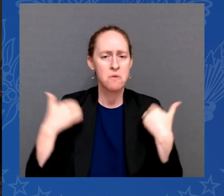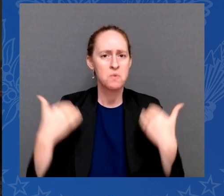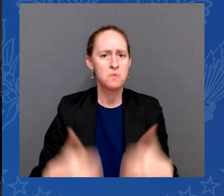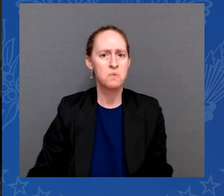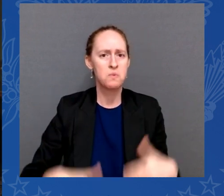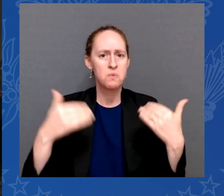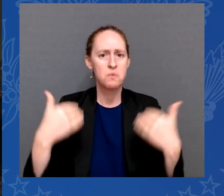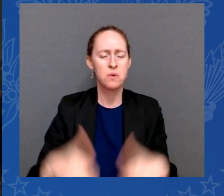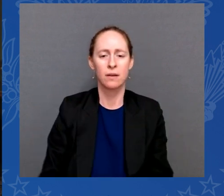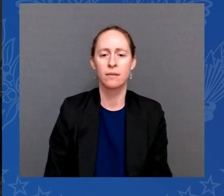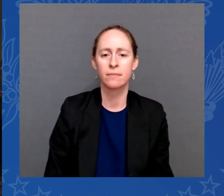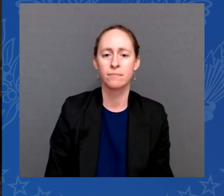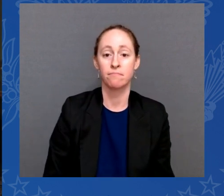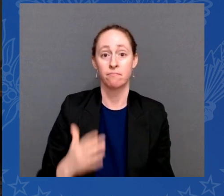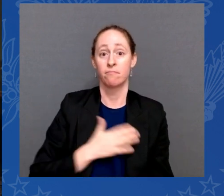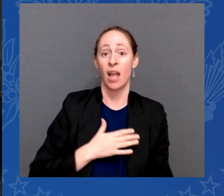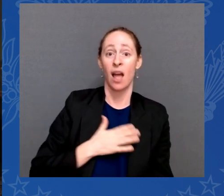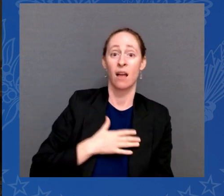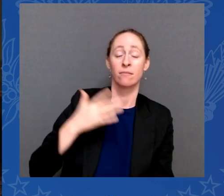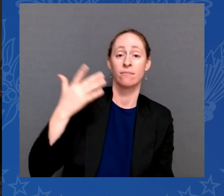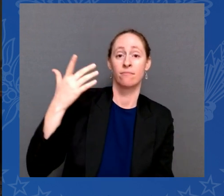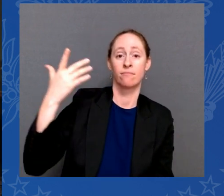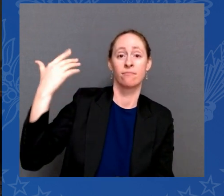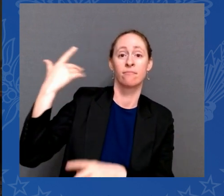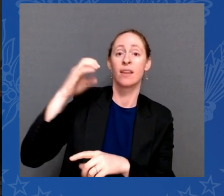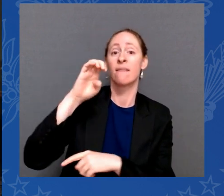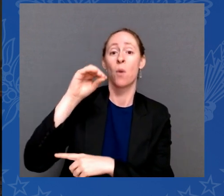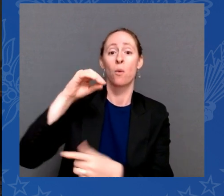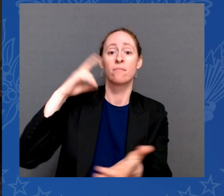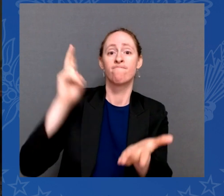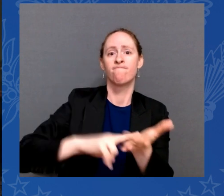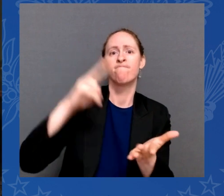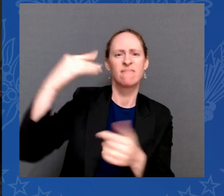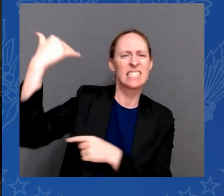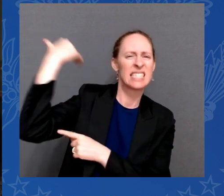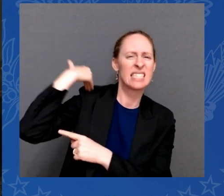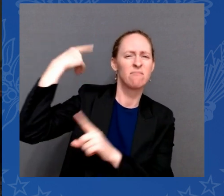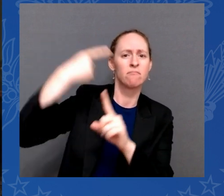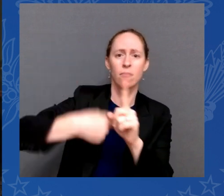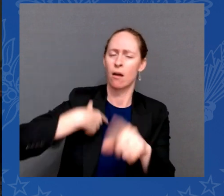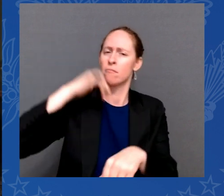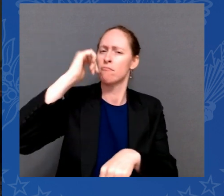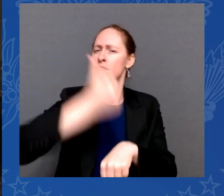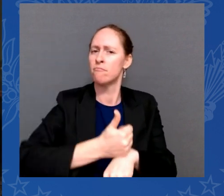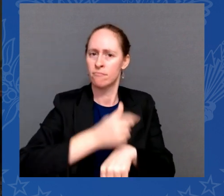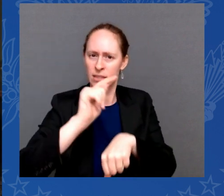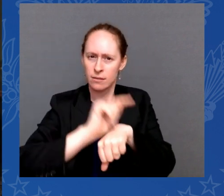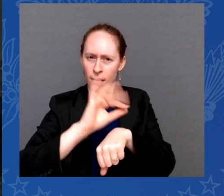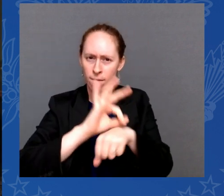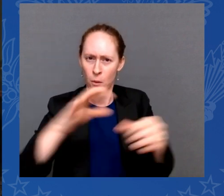and that also will help safeguard access to healthcare, including the right to choose and contraception.